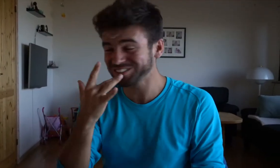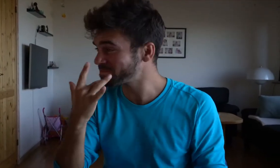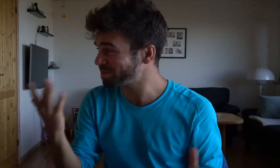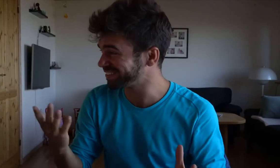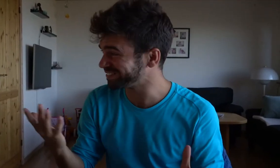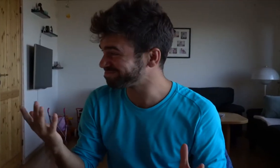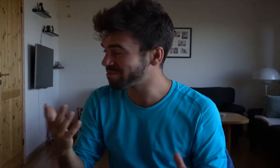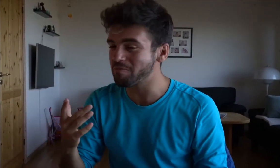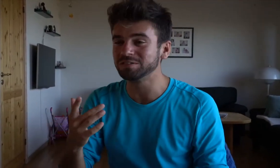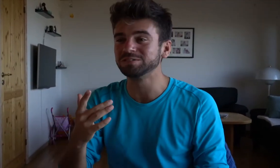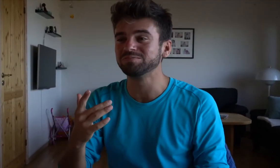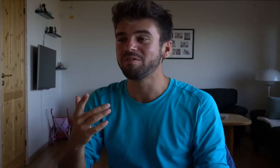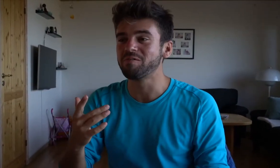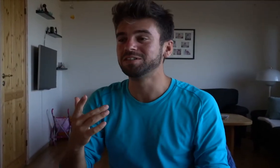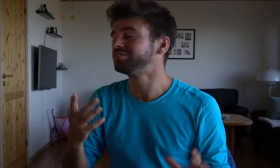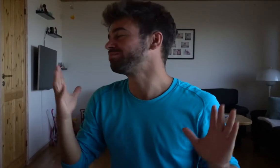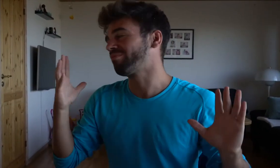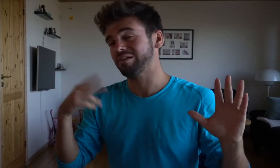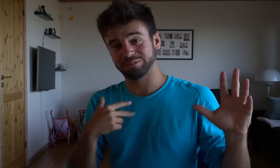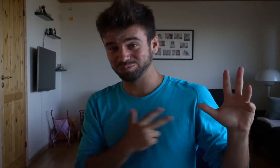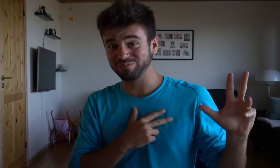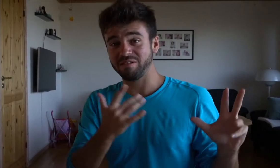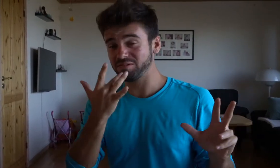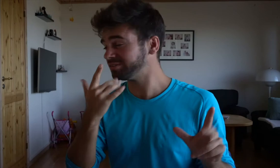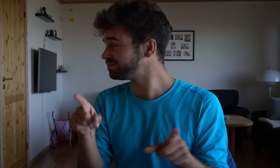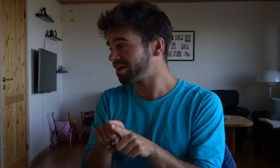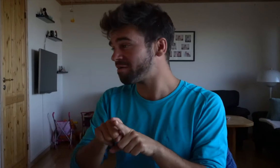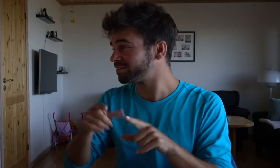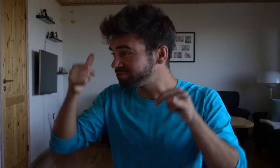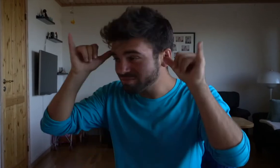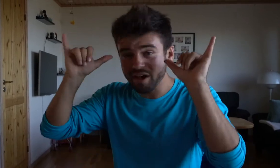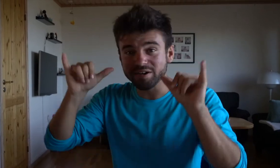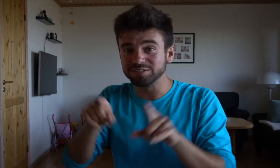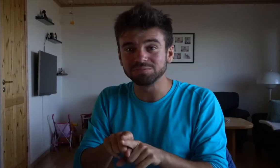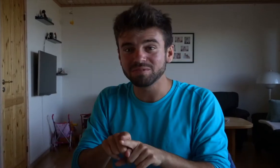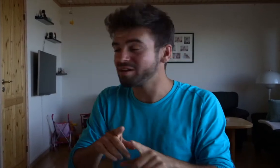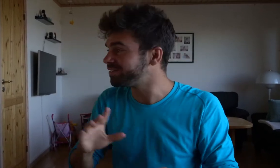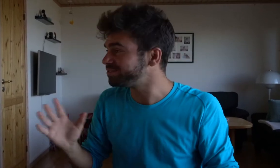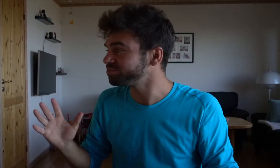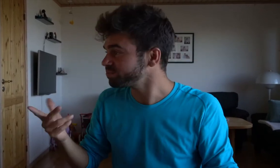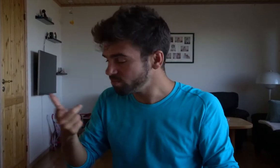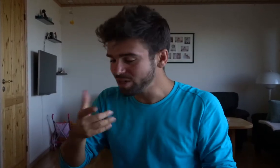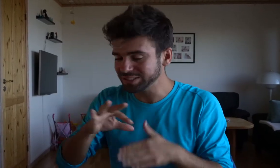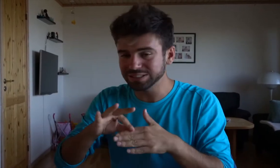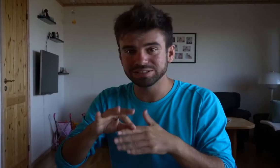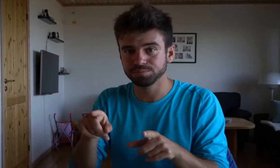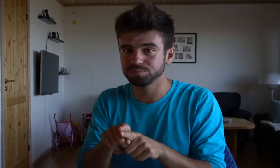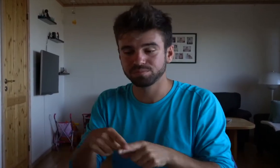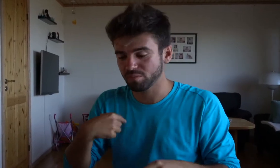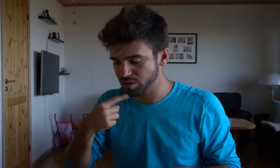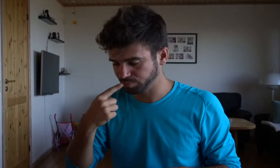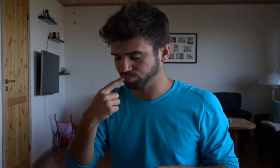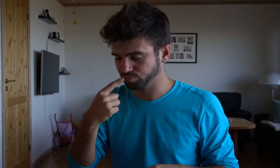I think it tastes just like cows. The texture of the meat is the same, its soft.